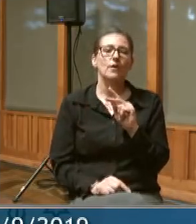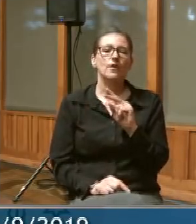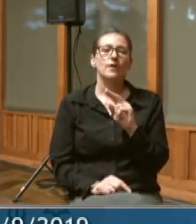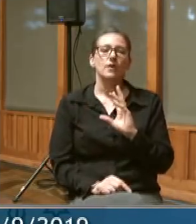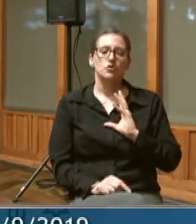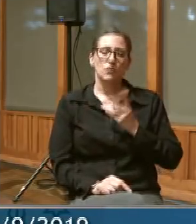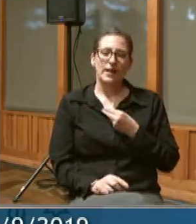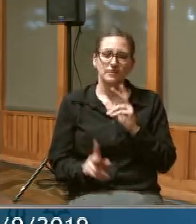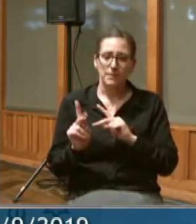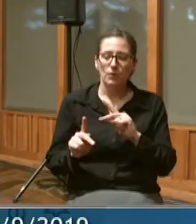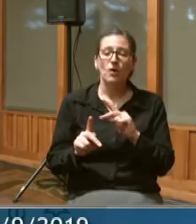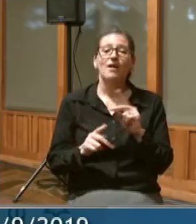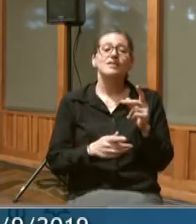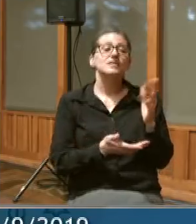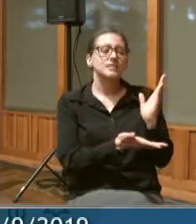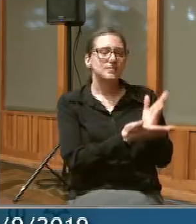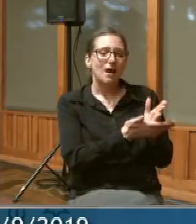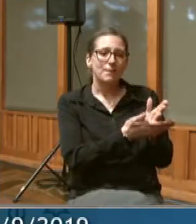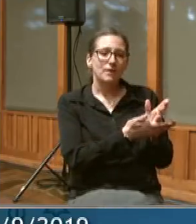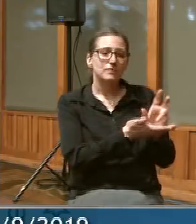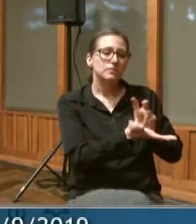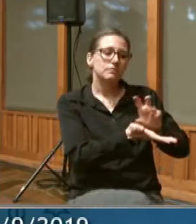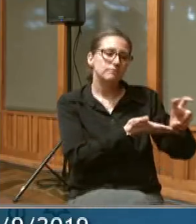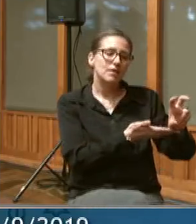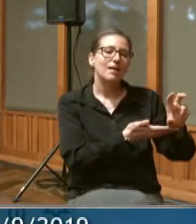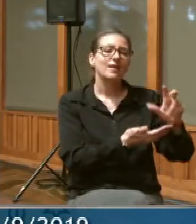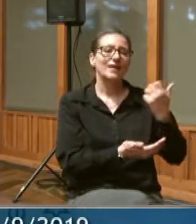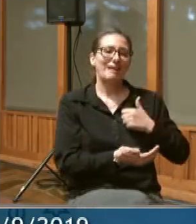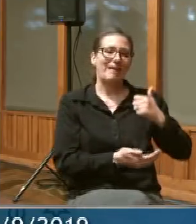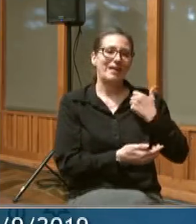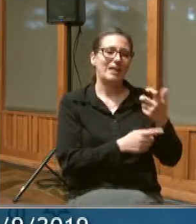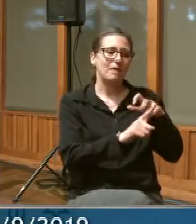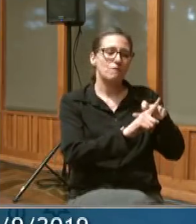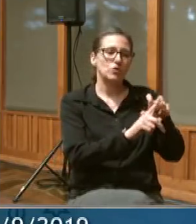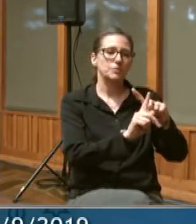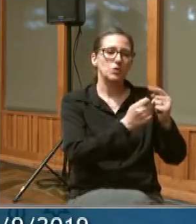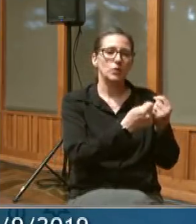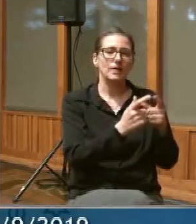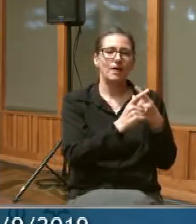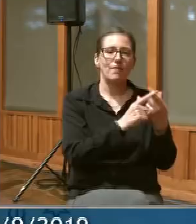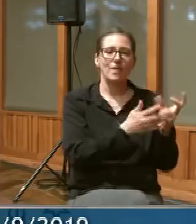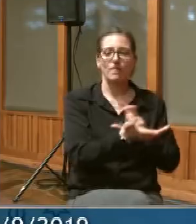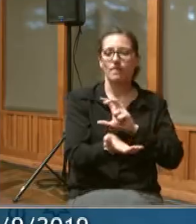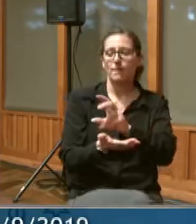HOUSELESS AND CAREER AND TRANS PEOPLE OF COLOR. DISBAND THE GANG POLICING UNIT AND INSTEAD INVEST IN COMMUNITY